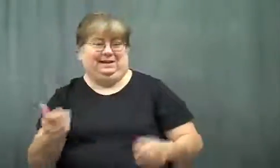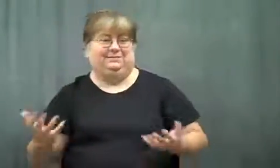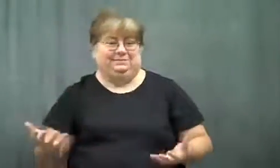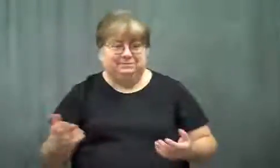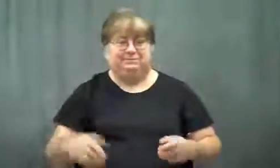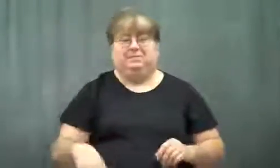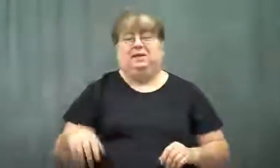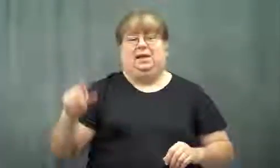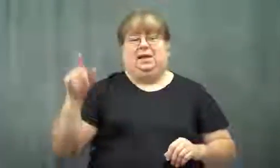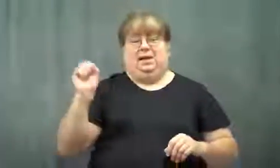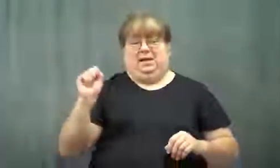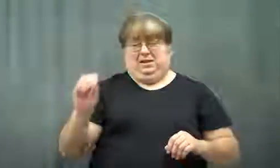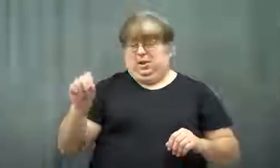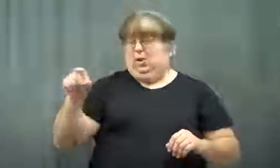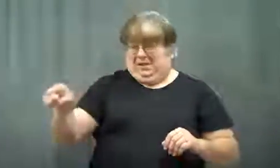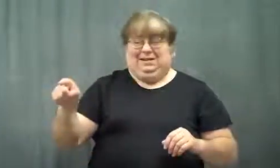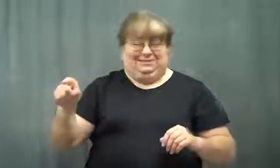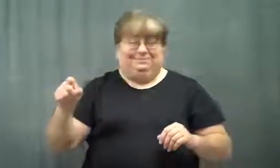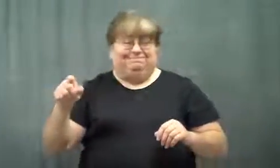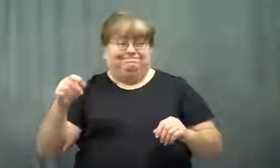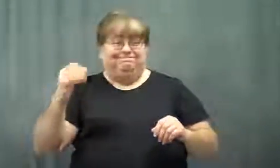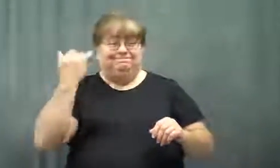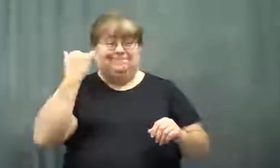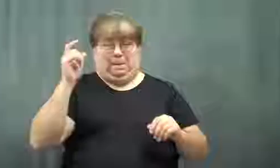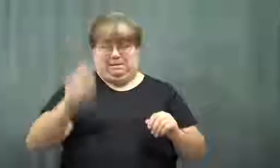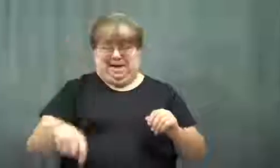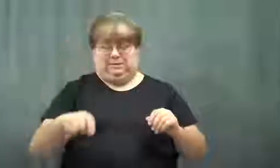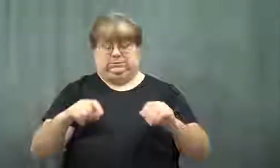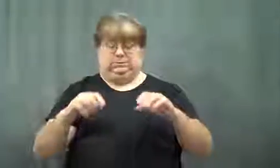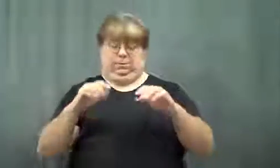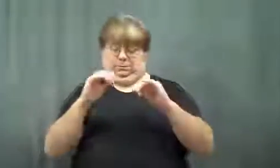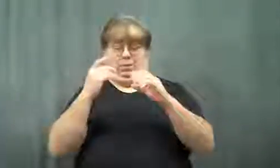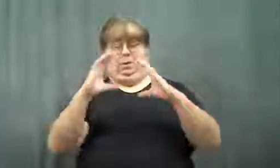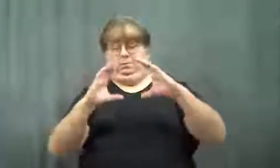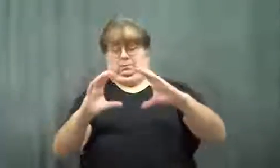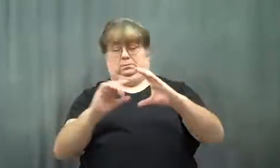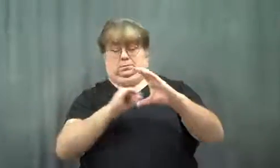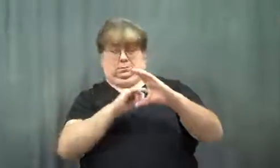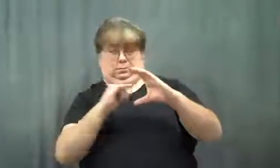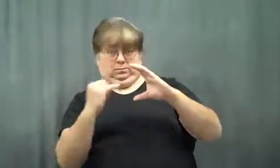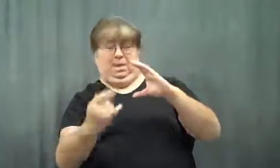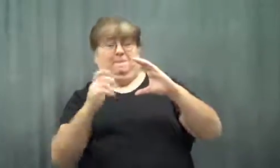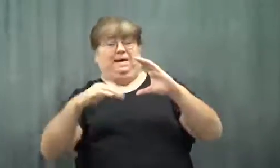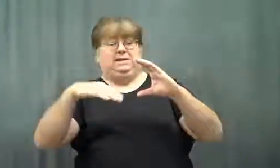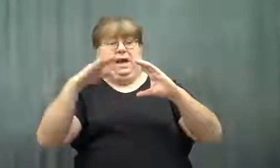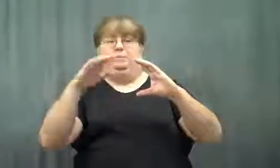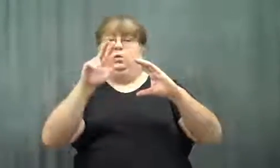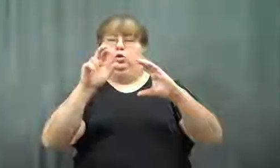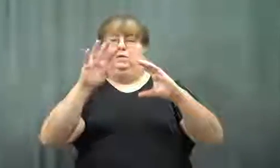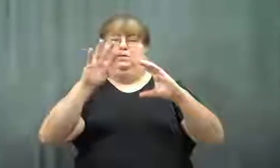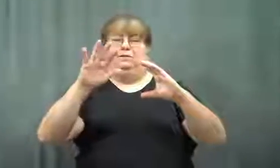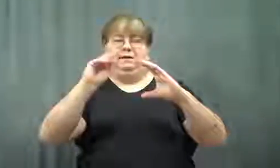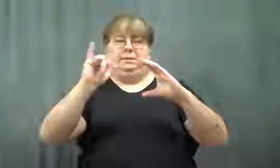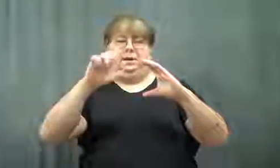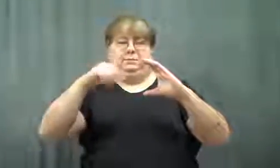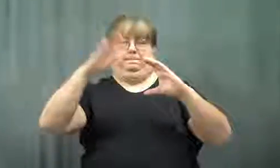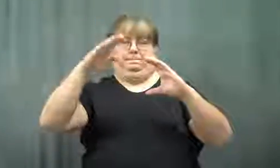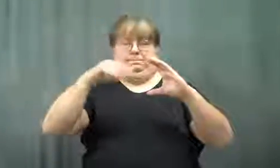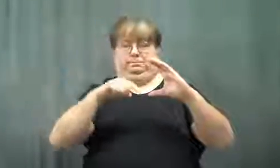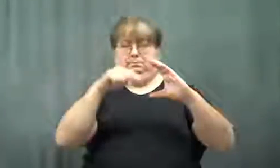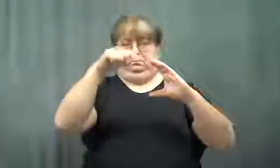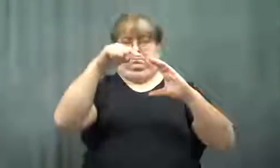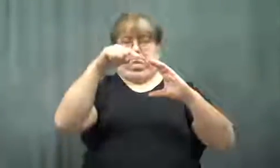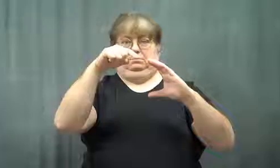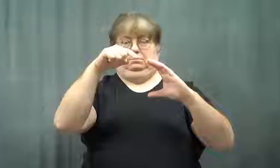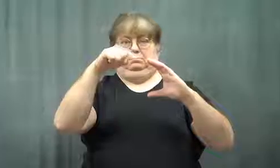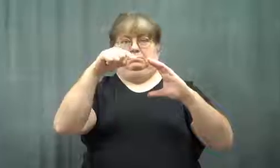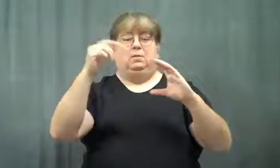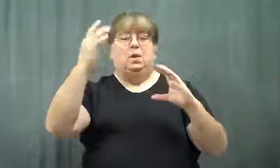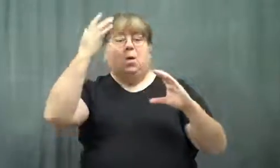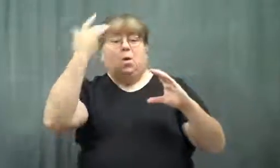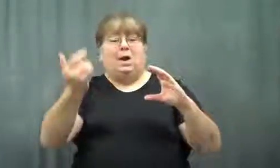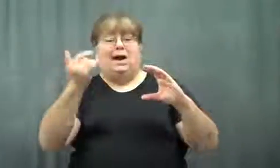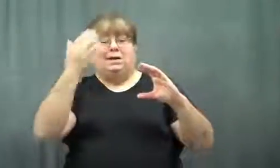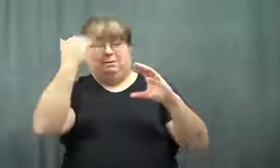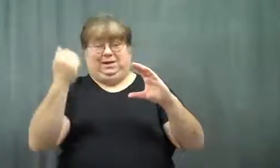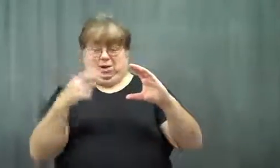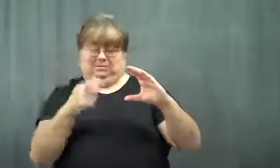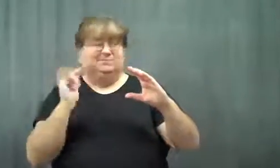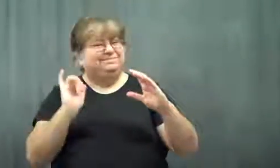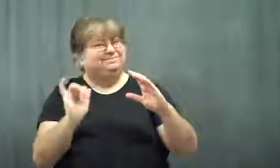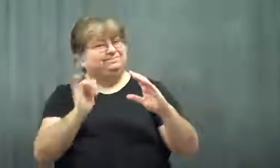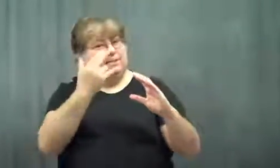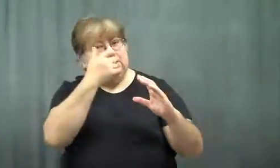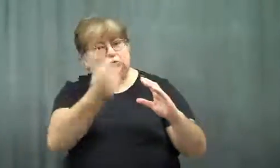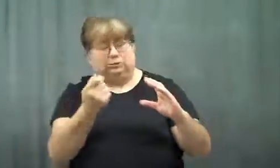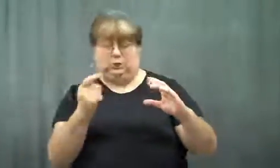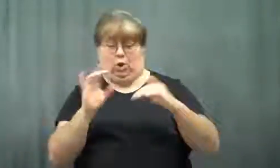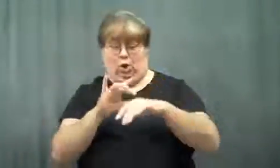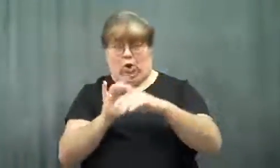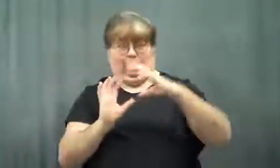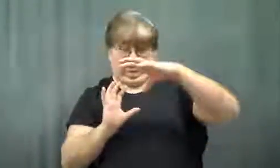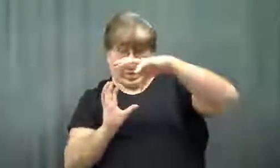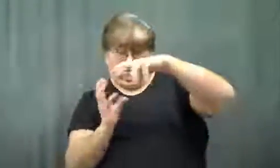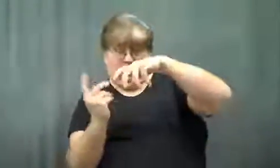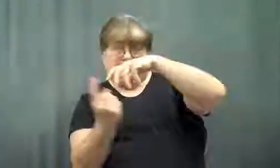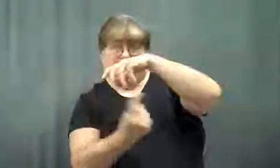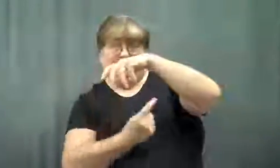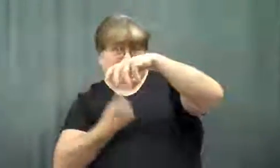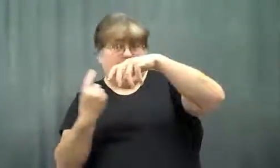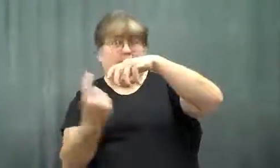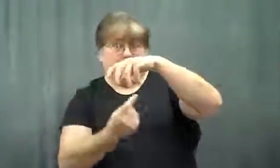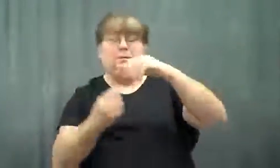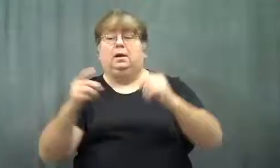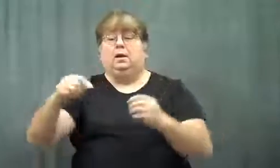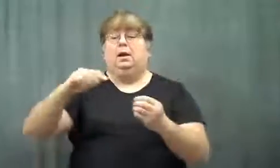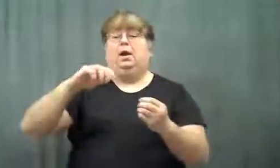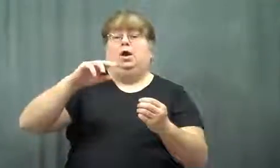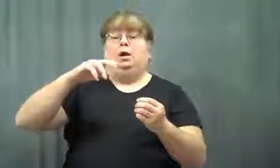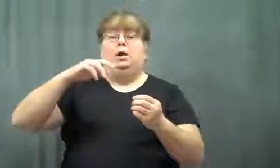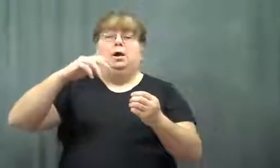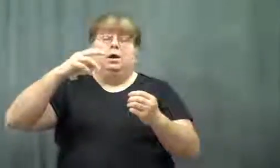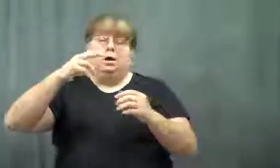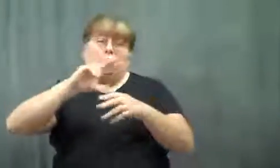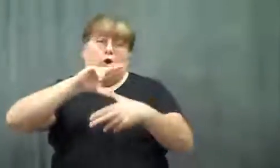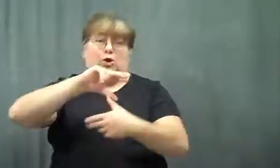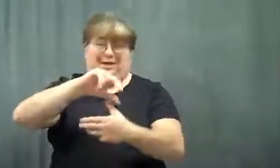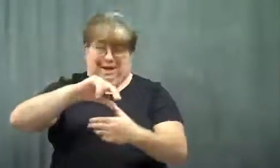Hurricanes have to be 345 miles above the equator.